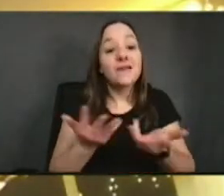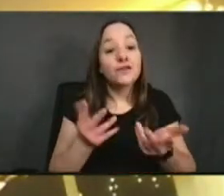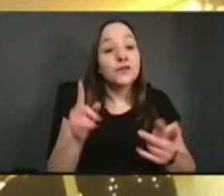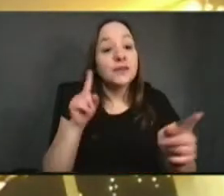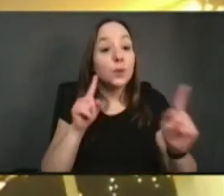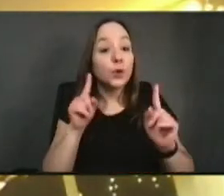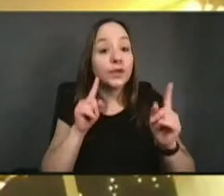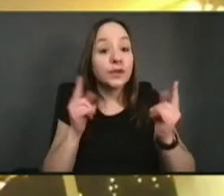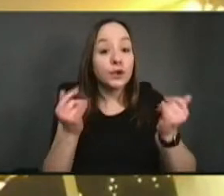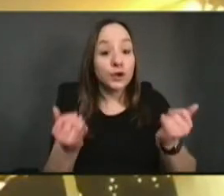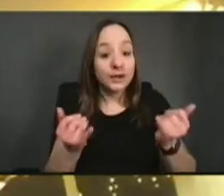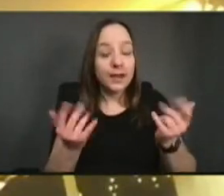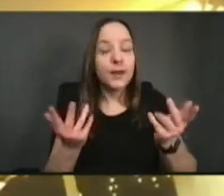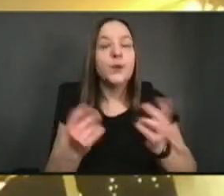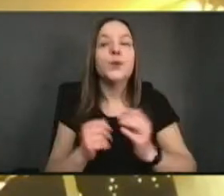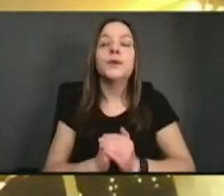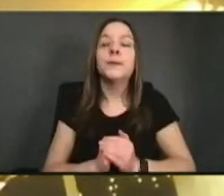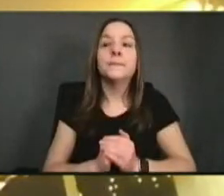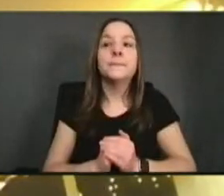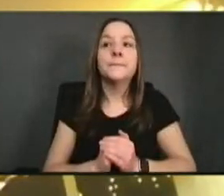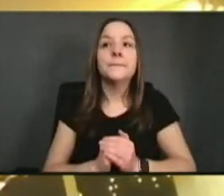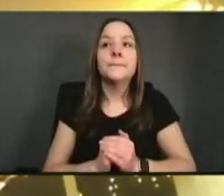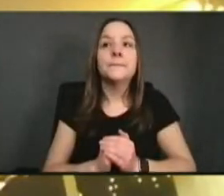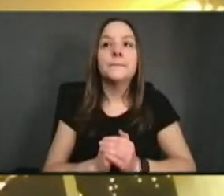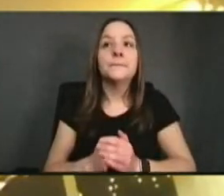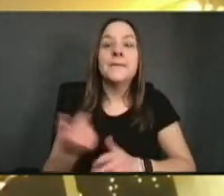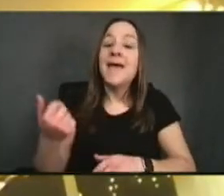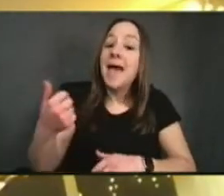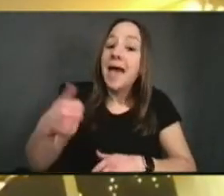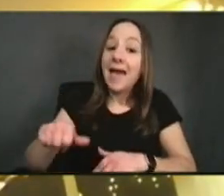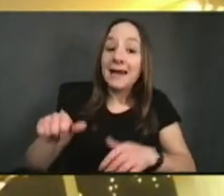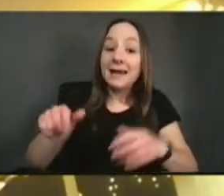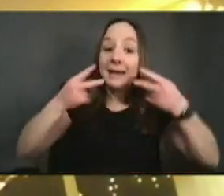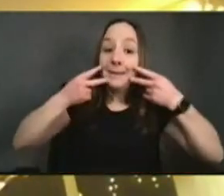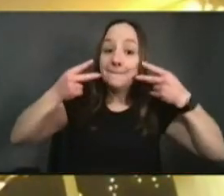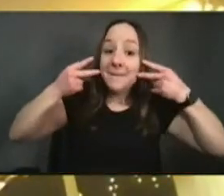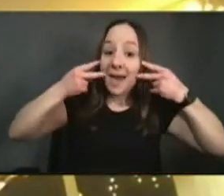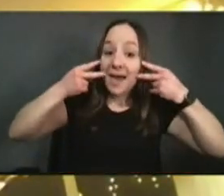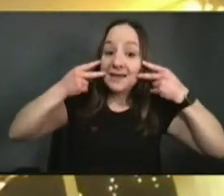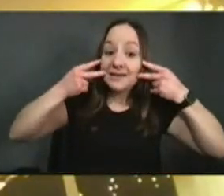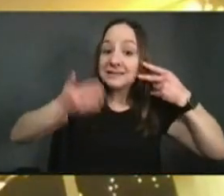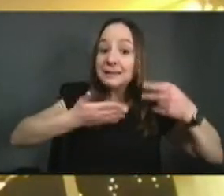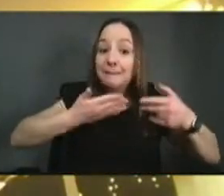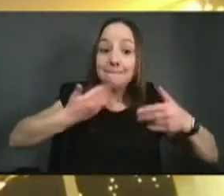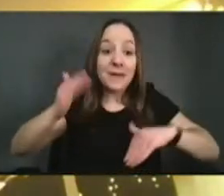yeah, the everything that we're